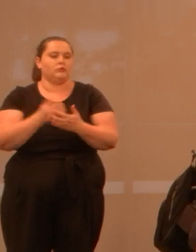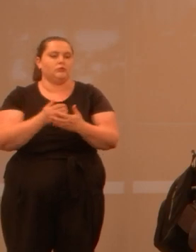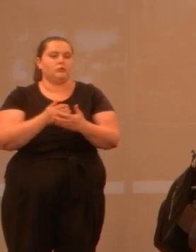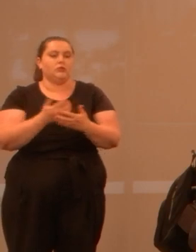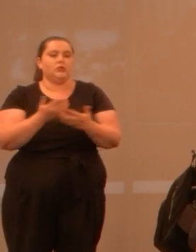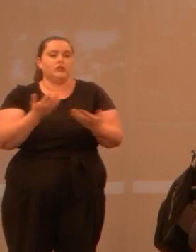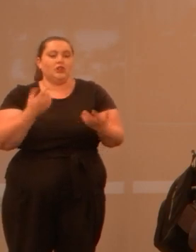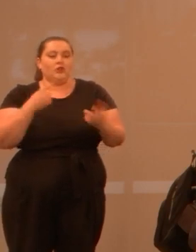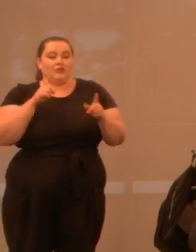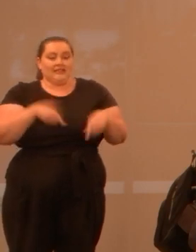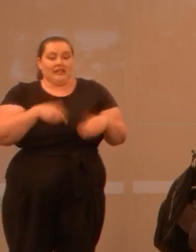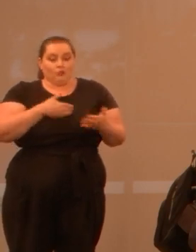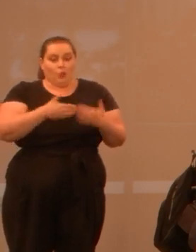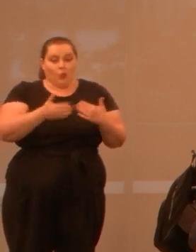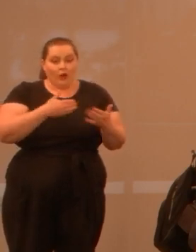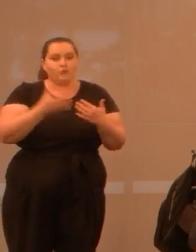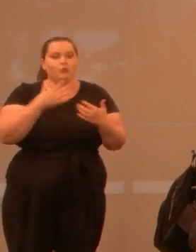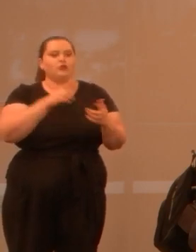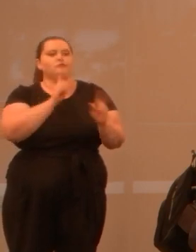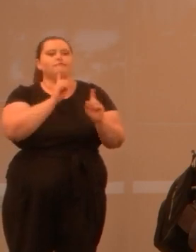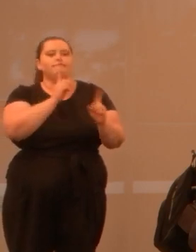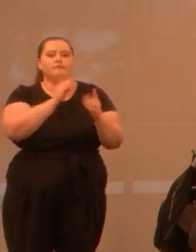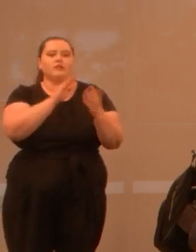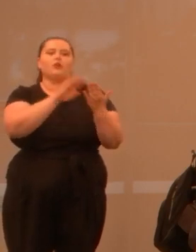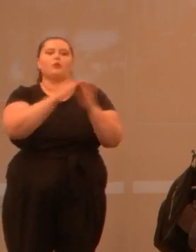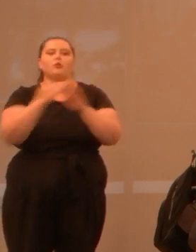organising this, we wanted to consult with the community to find out.